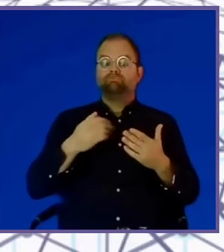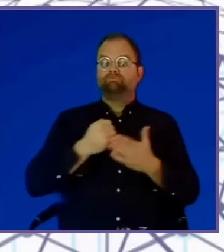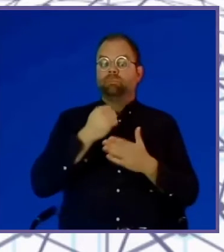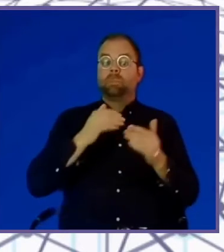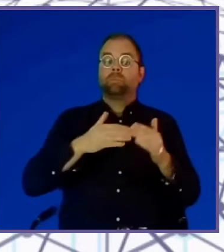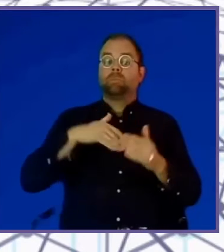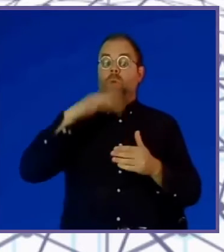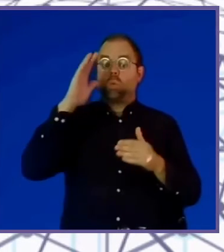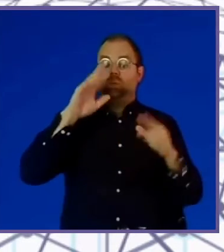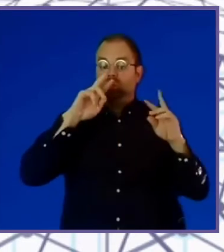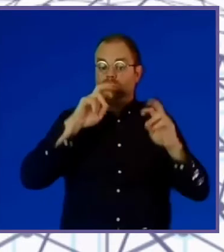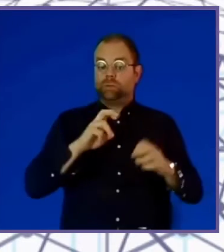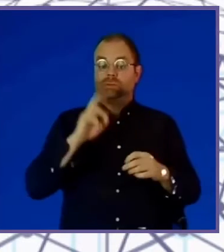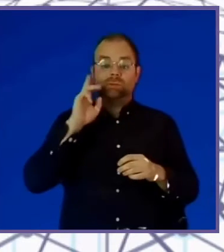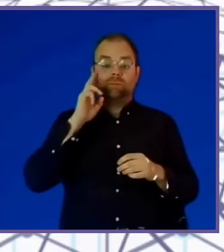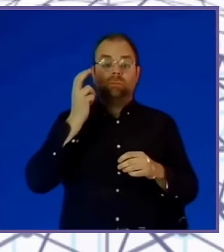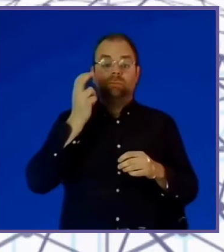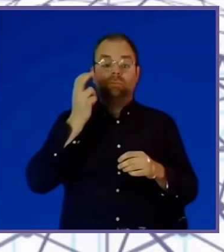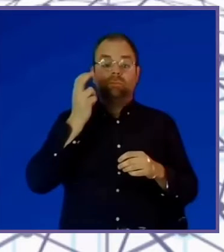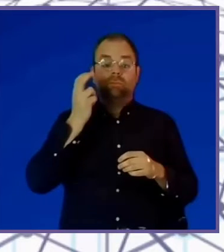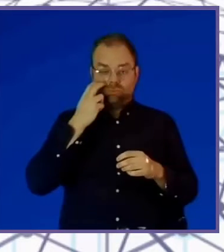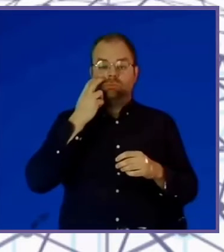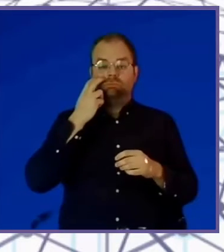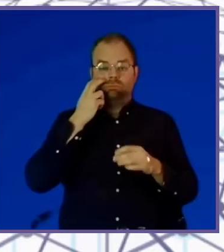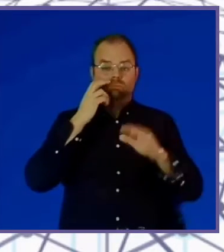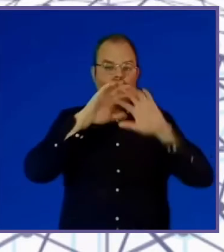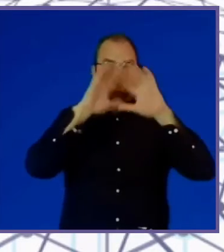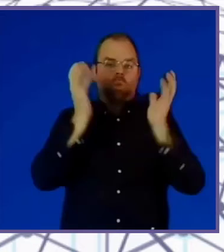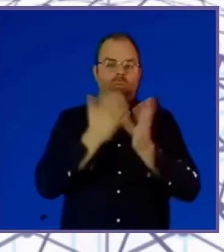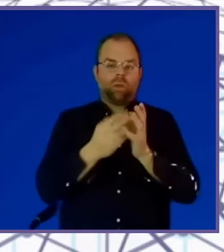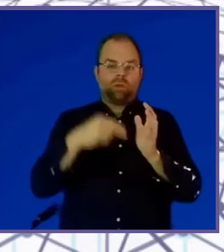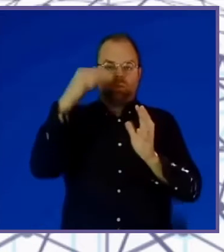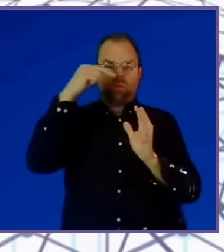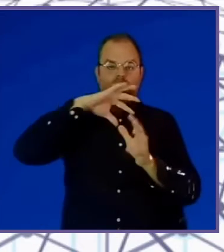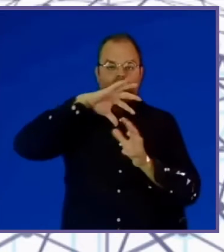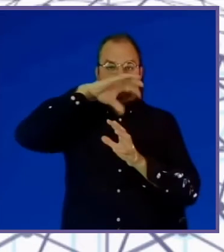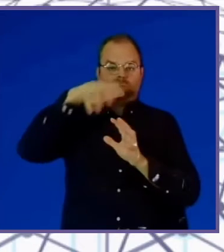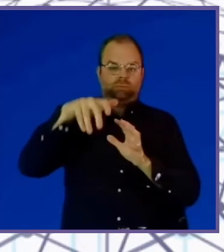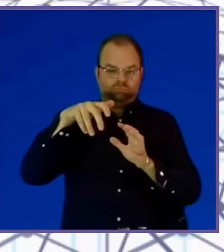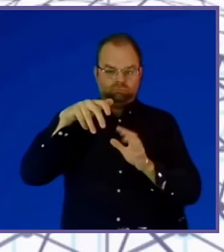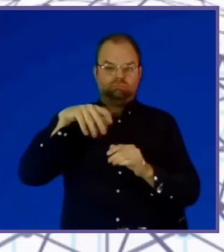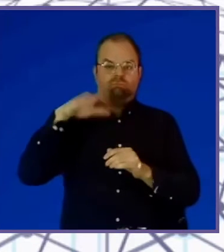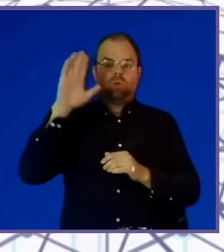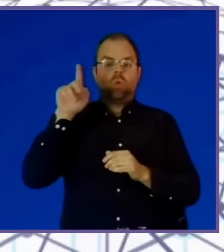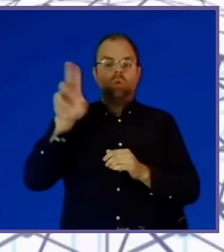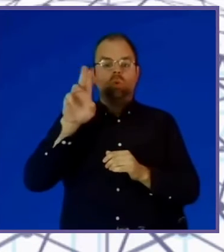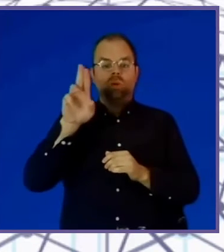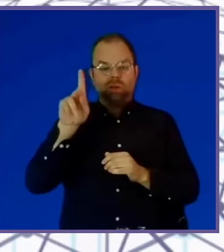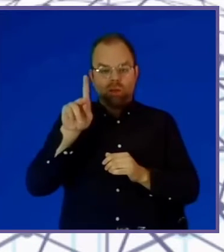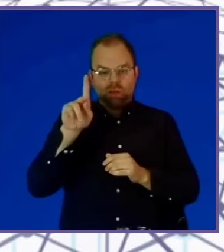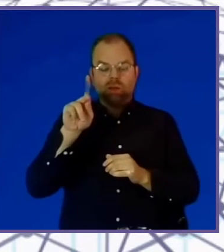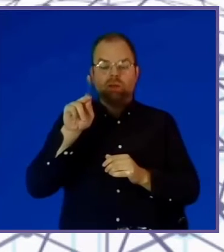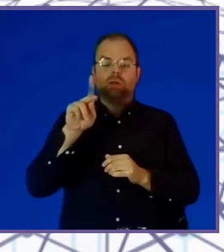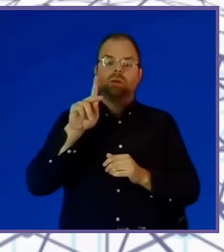Canada and some Nordic countries. I've been able to locate a few international studies and